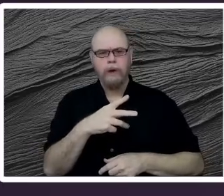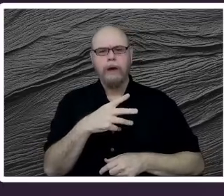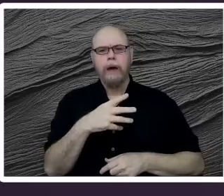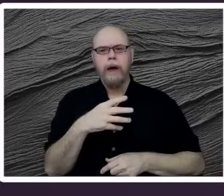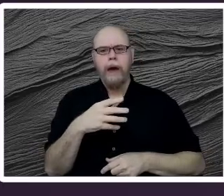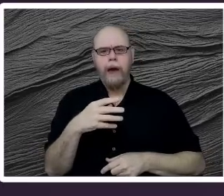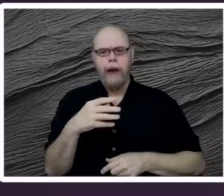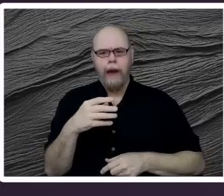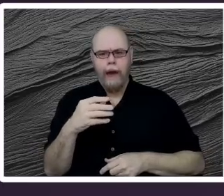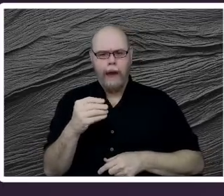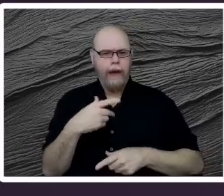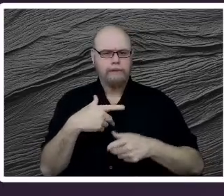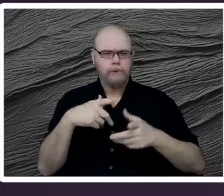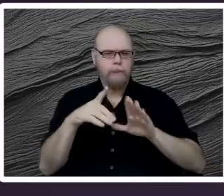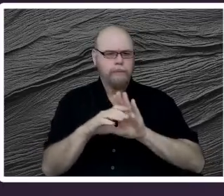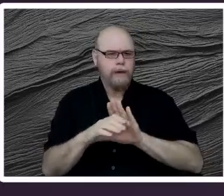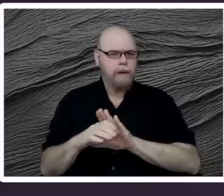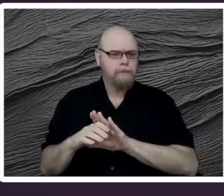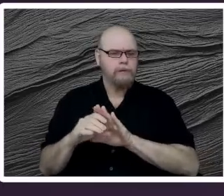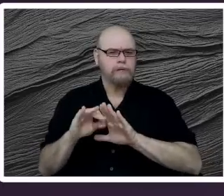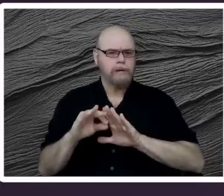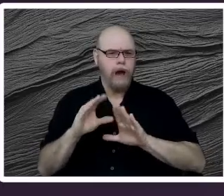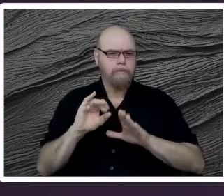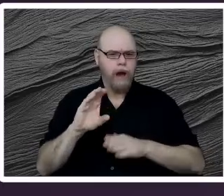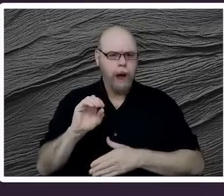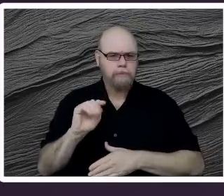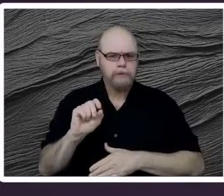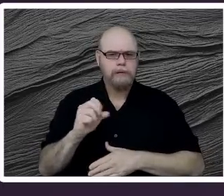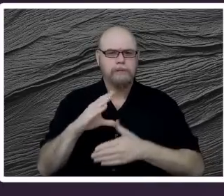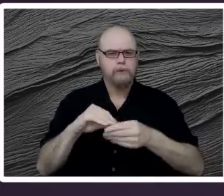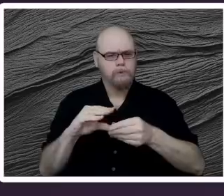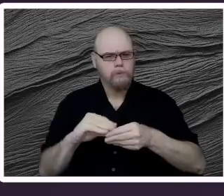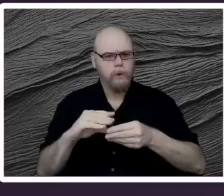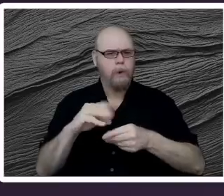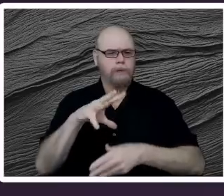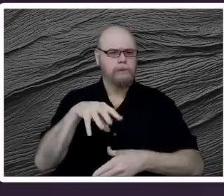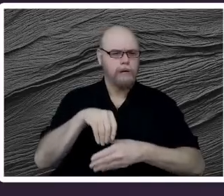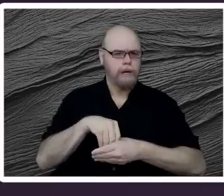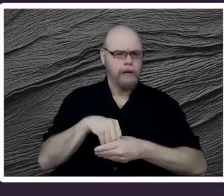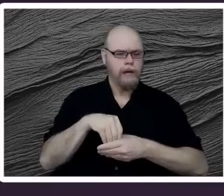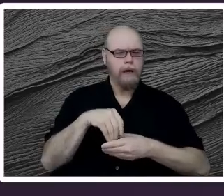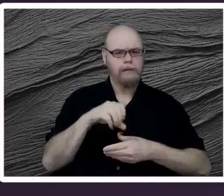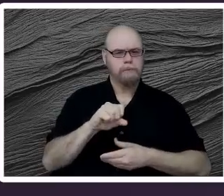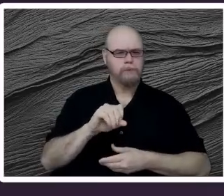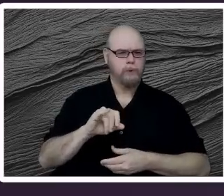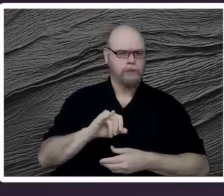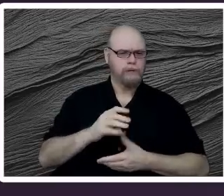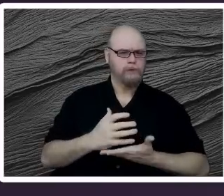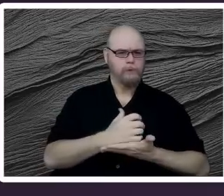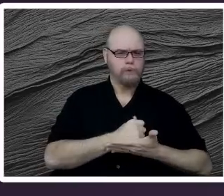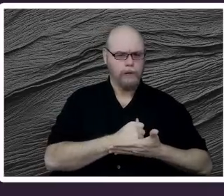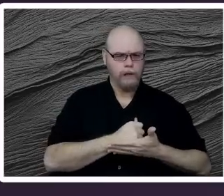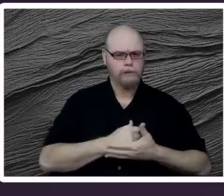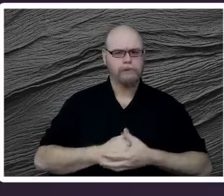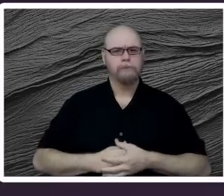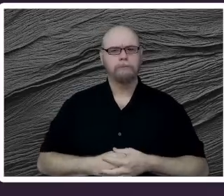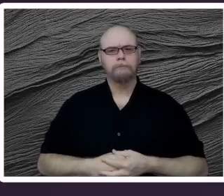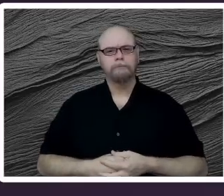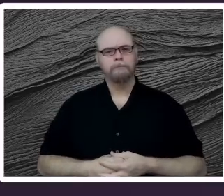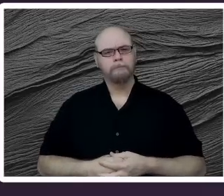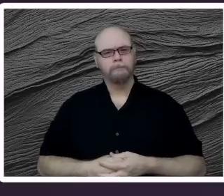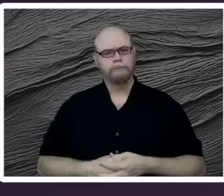are in the Smithsonian's collections. Again, it has a variety of different uses,